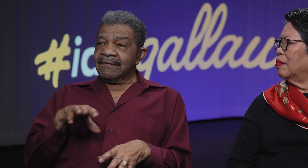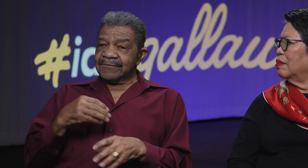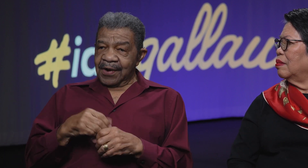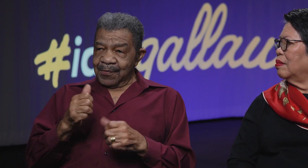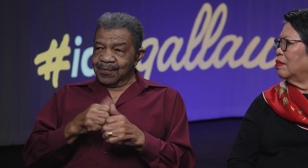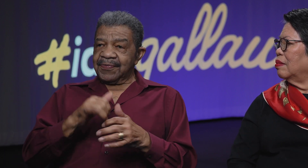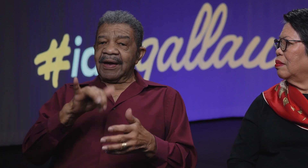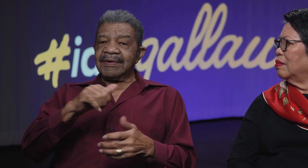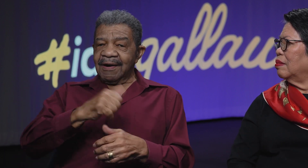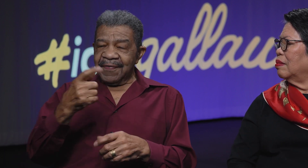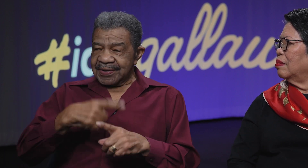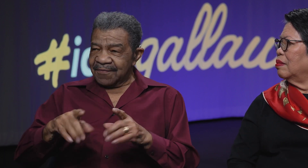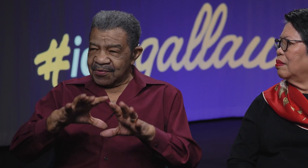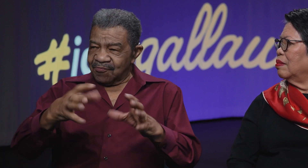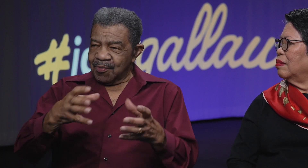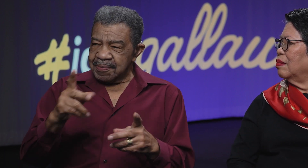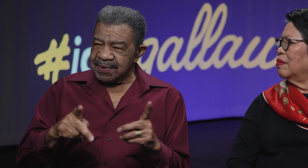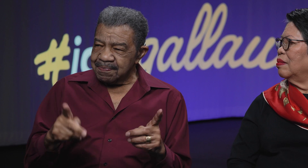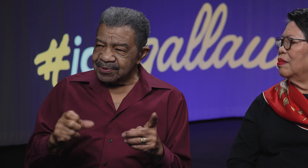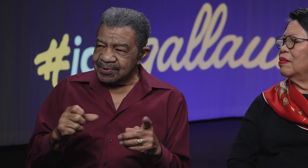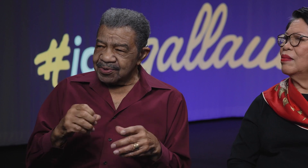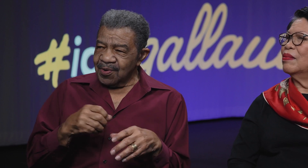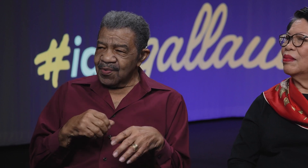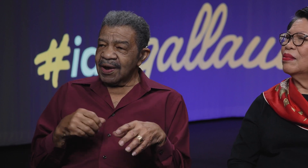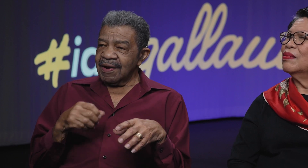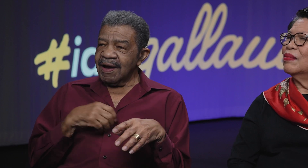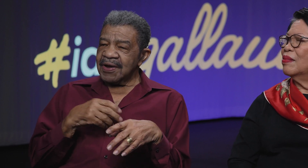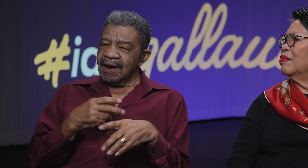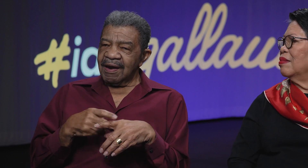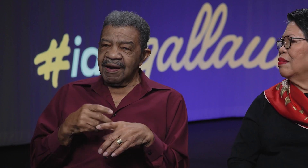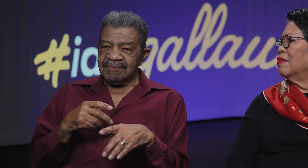That was a different group of people I became involved with.